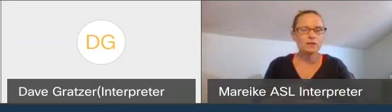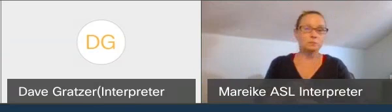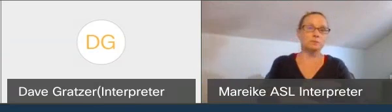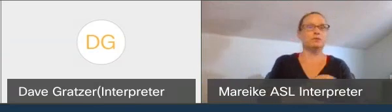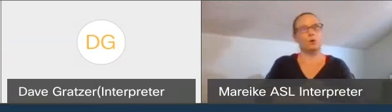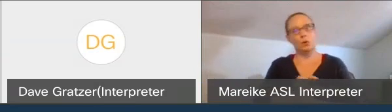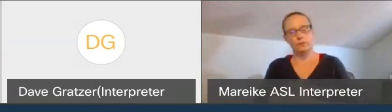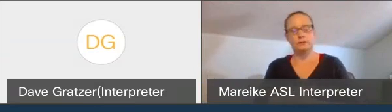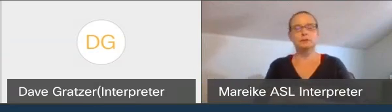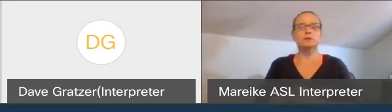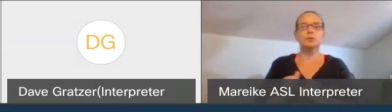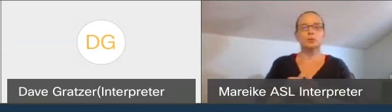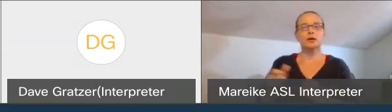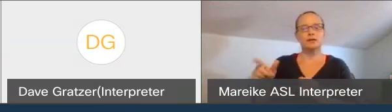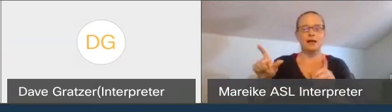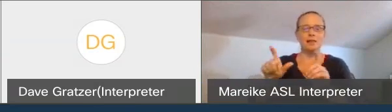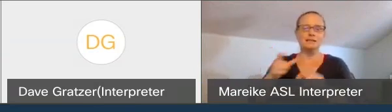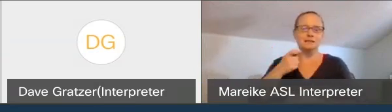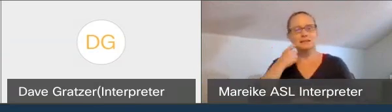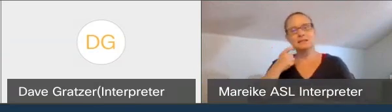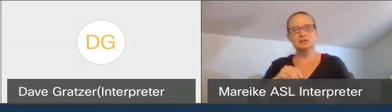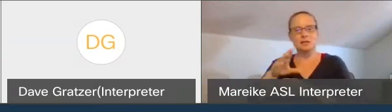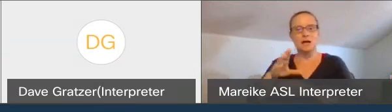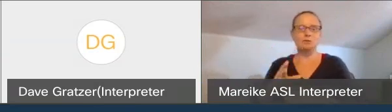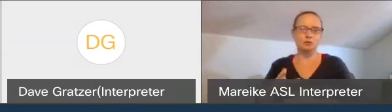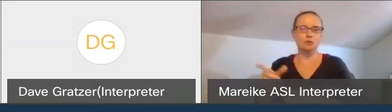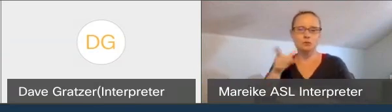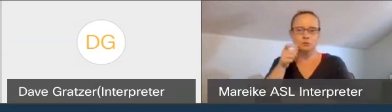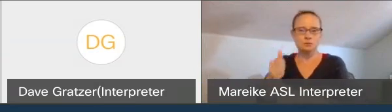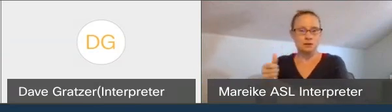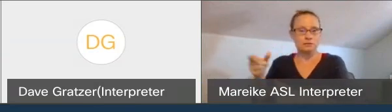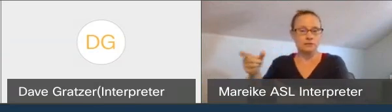um, with a licensed addictions counselor who was a tribal member of 1 of the local tribes,